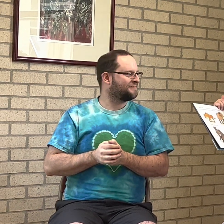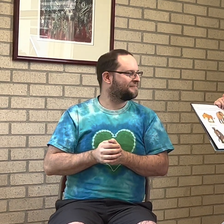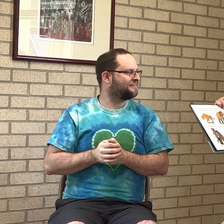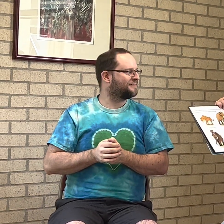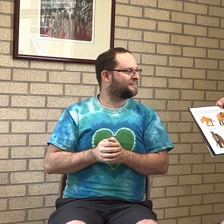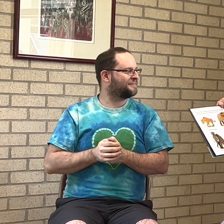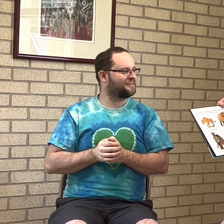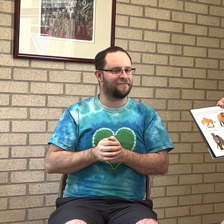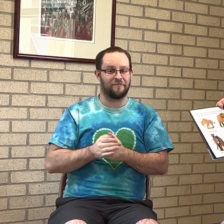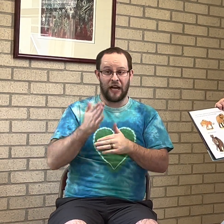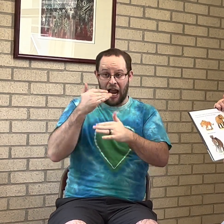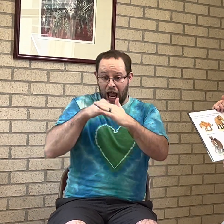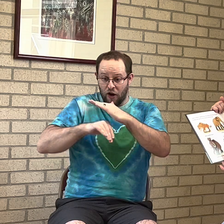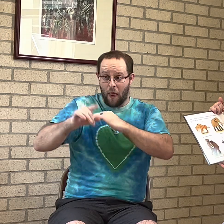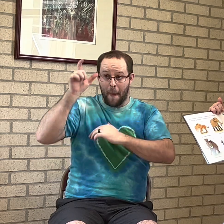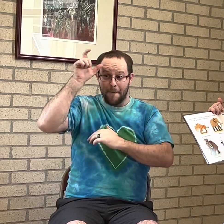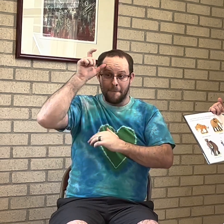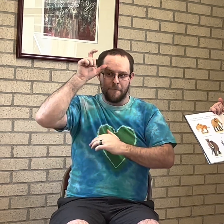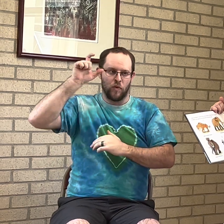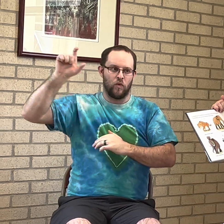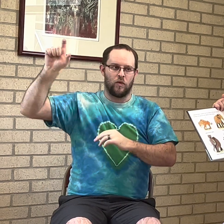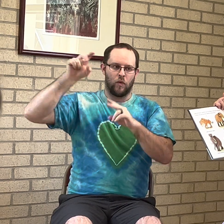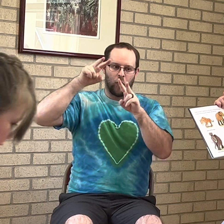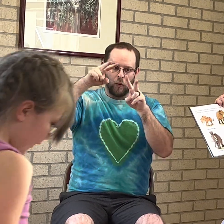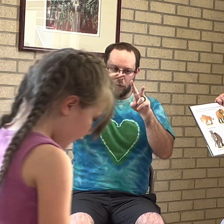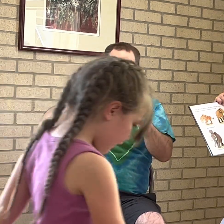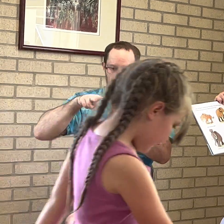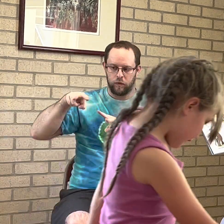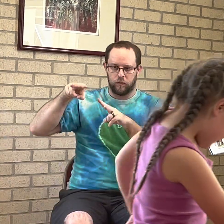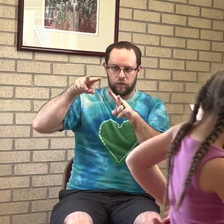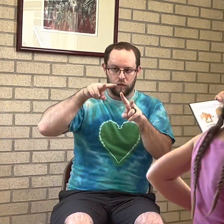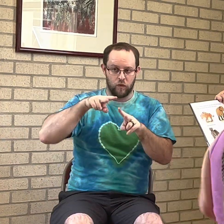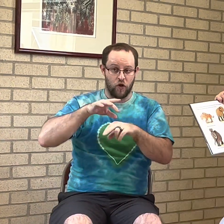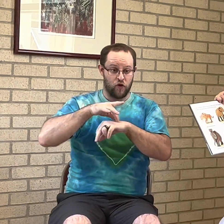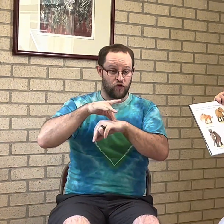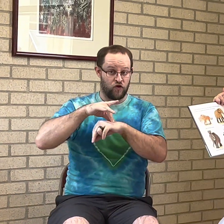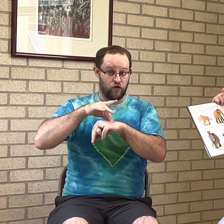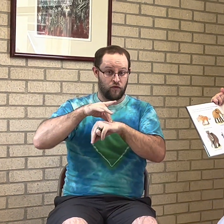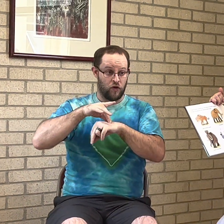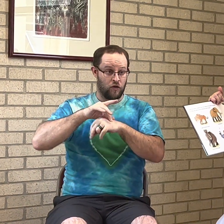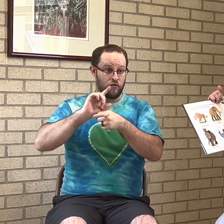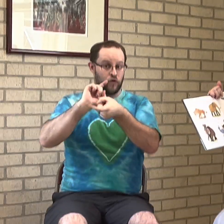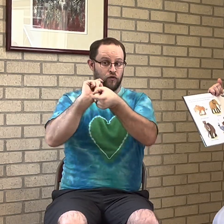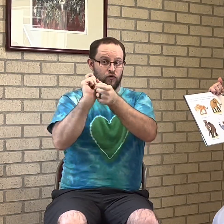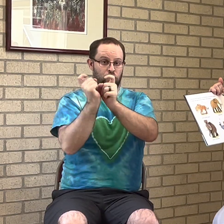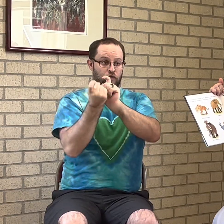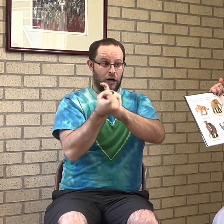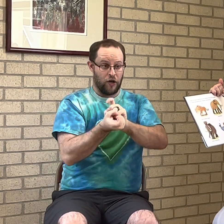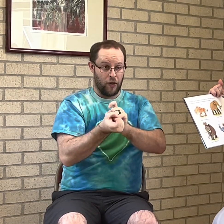Mr. Dixon: Under the moon's watchful eye the surface of the Earth changed. The Moon saw